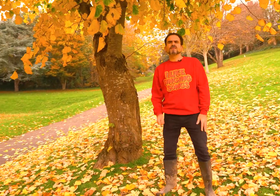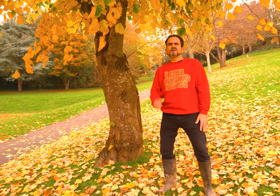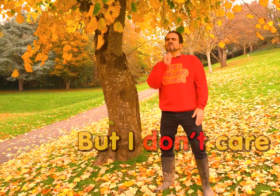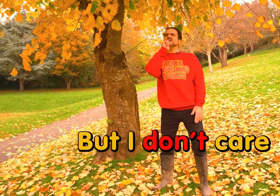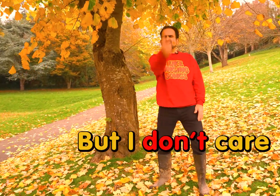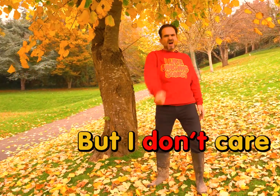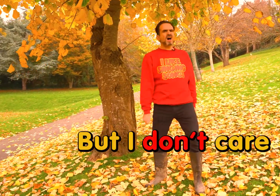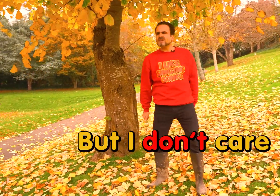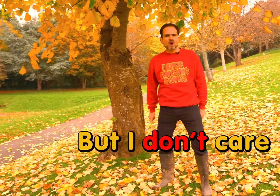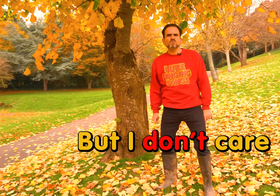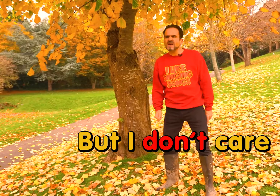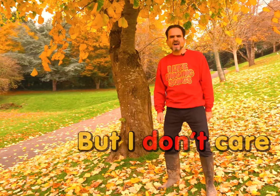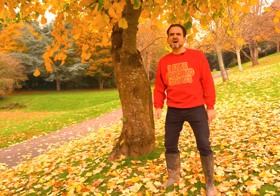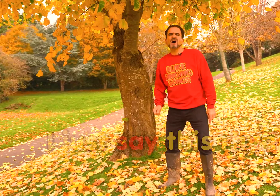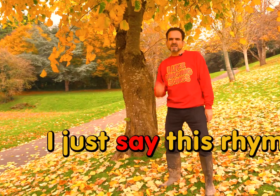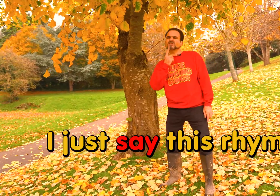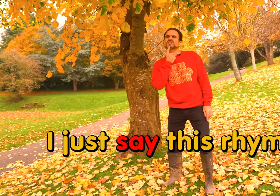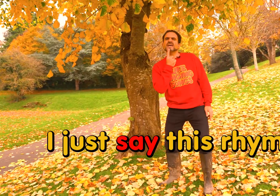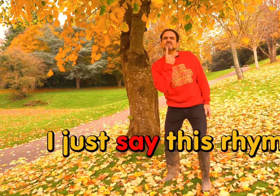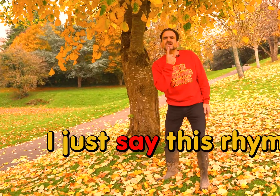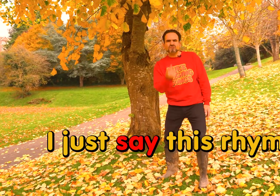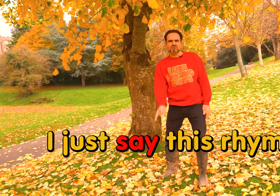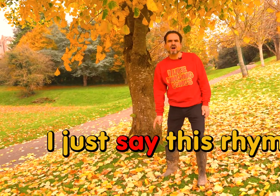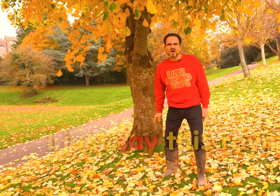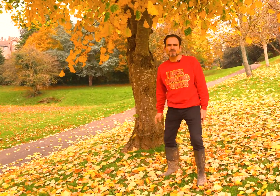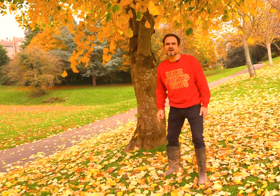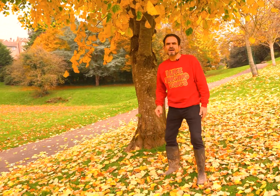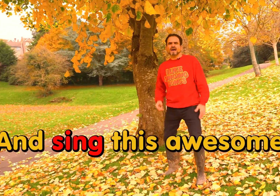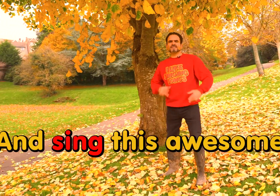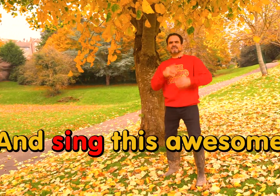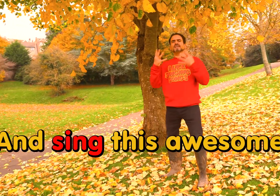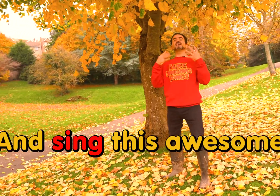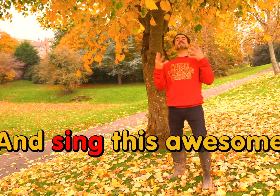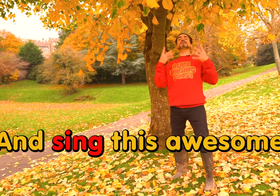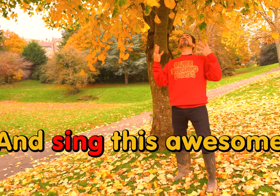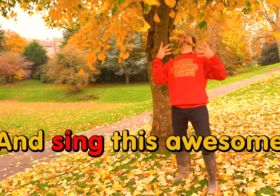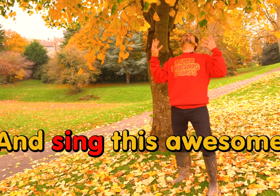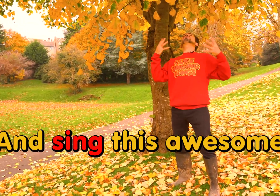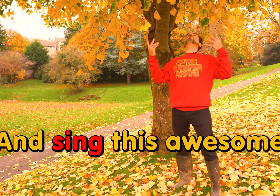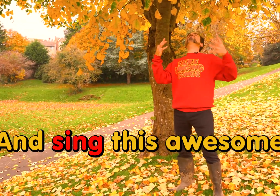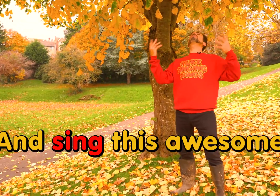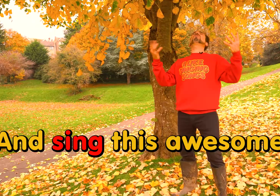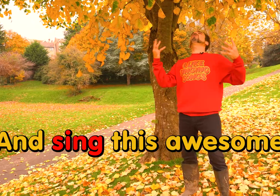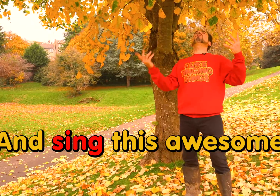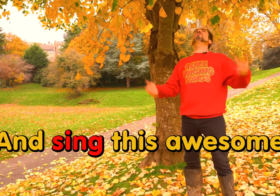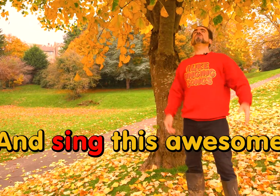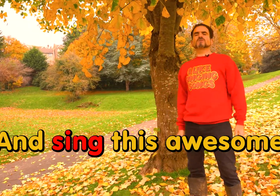But I don't care....I just say this rhyme And sing this awesome song